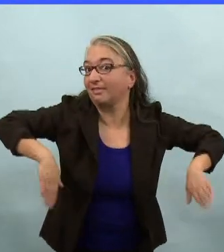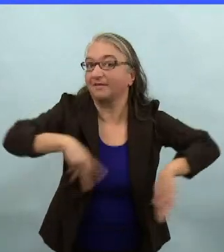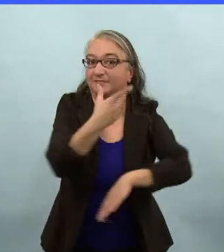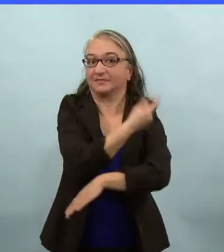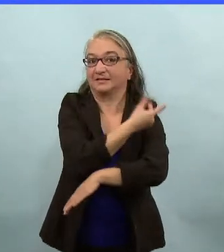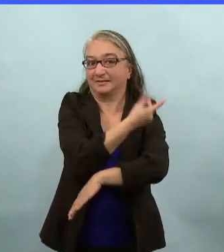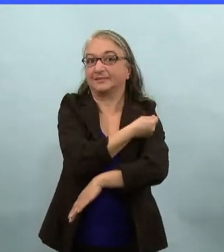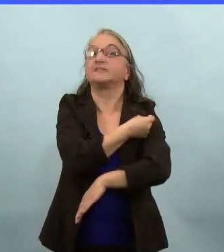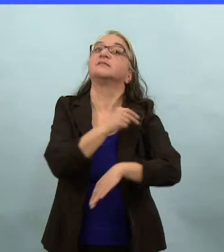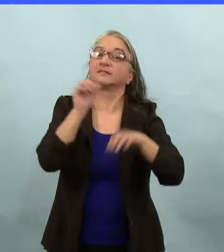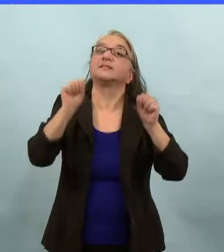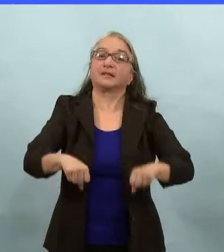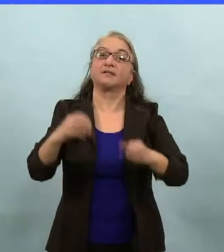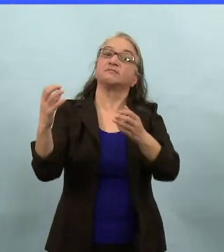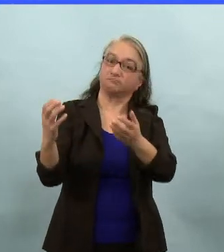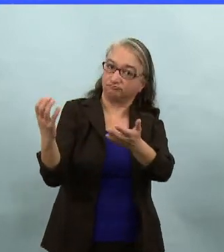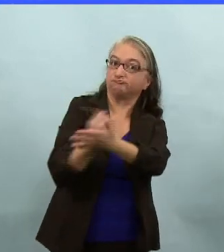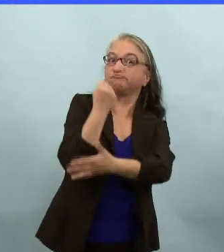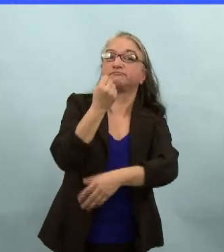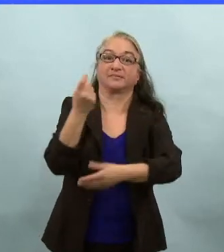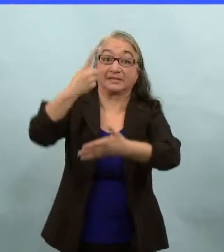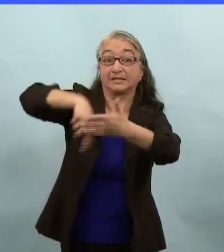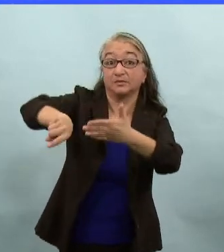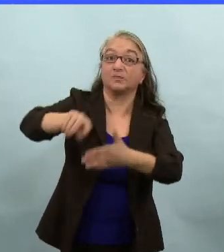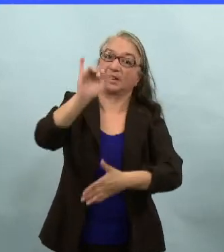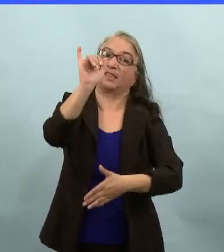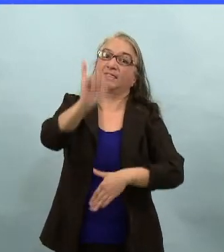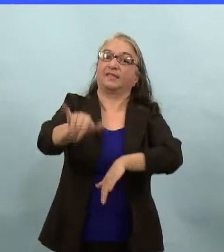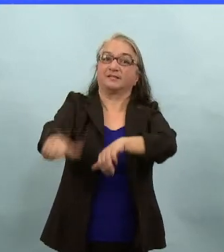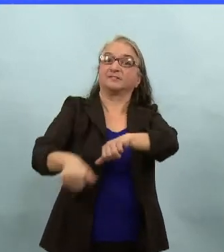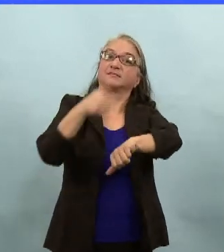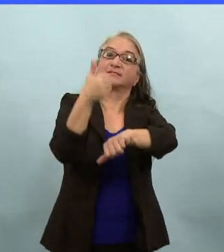that that are put in place um there were other measures that were put in place and they needed